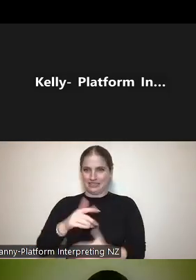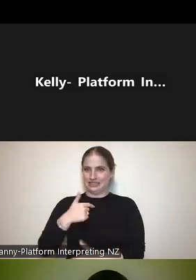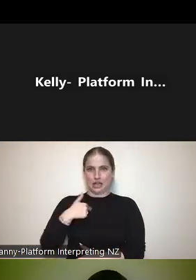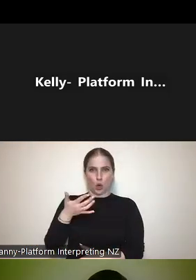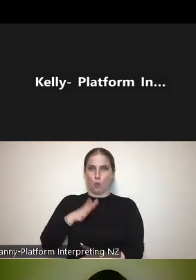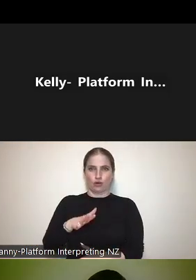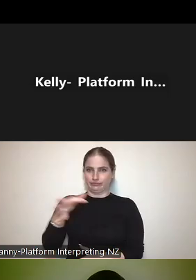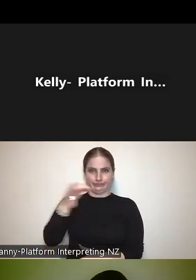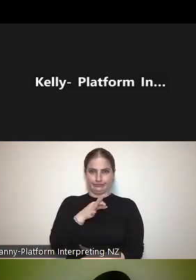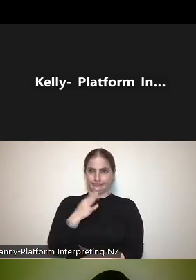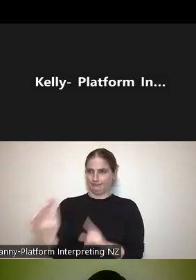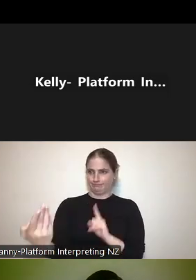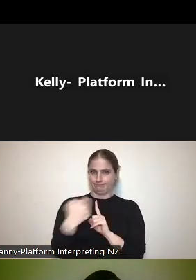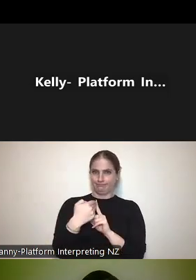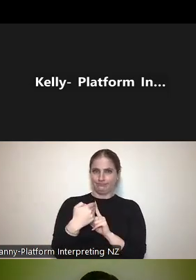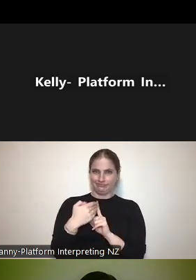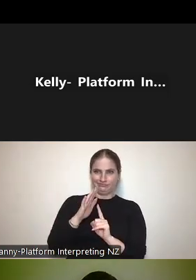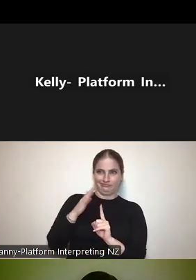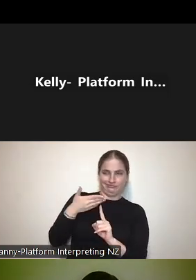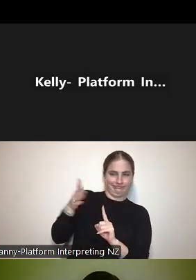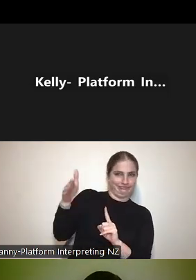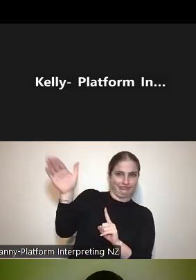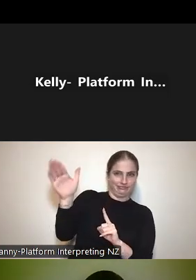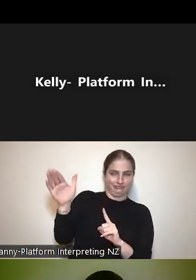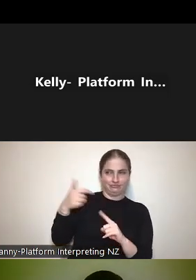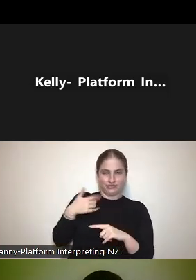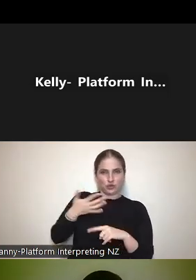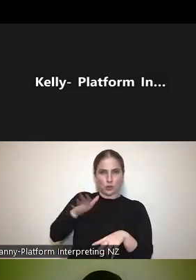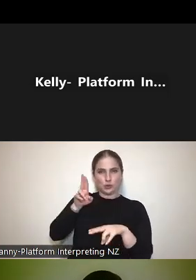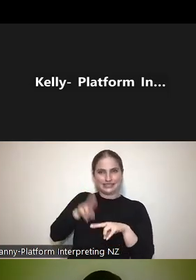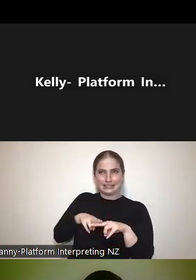purple symbol that says, basically, just leave me alone, just let me sit back and enjoy and relax.